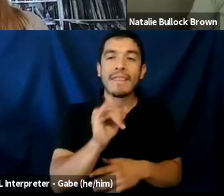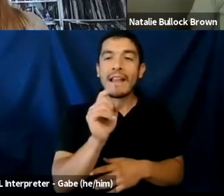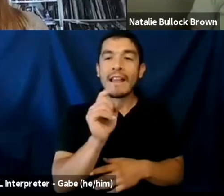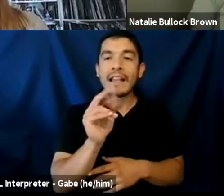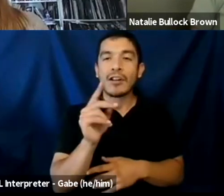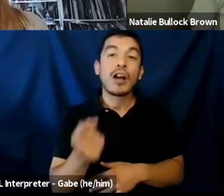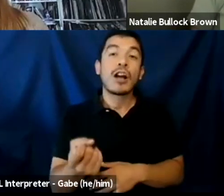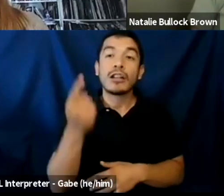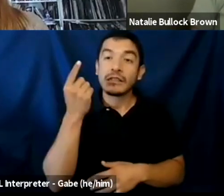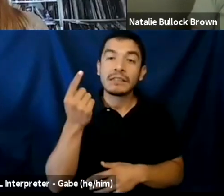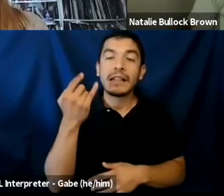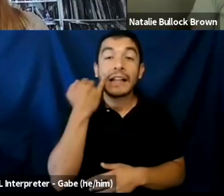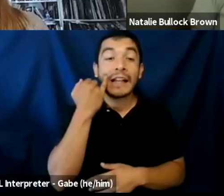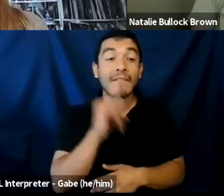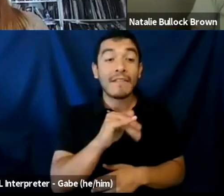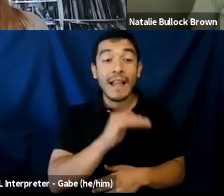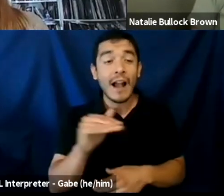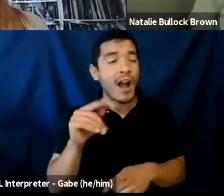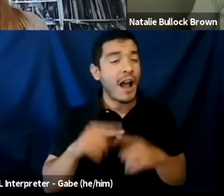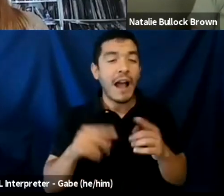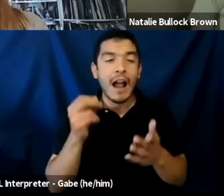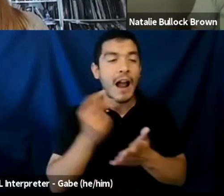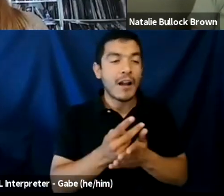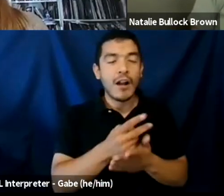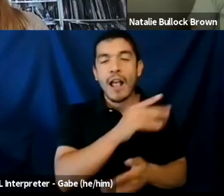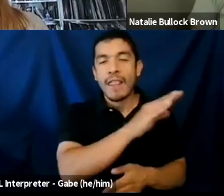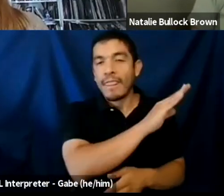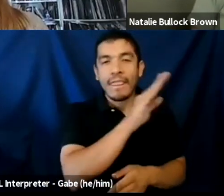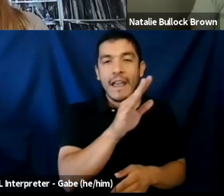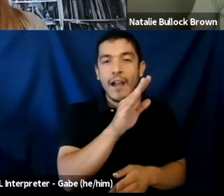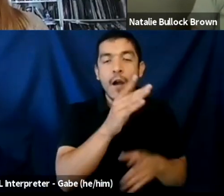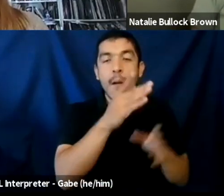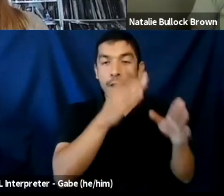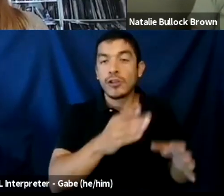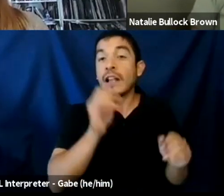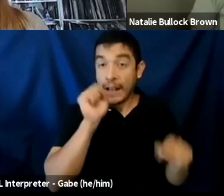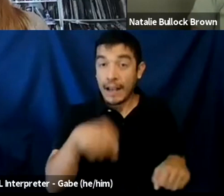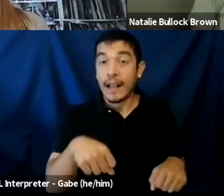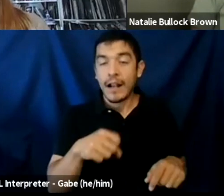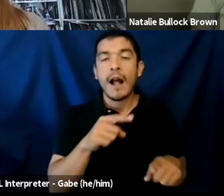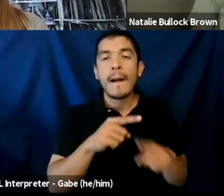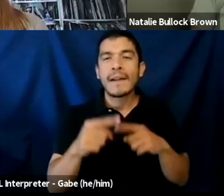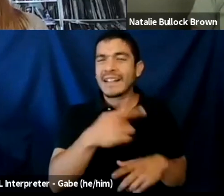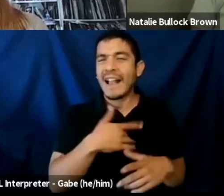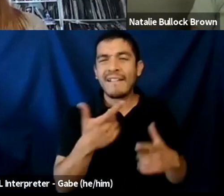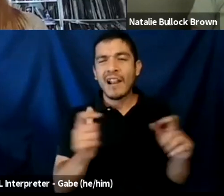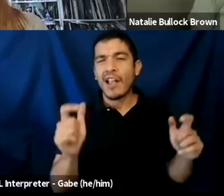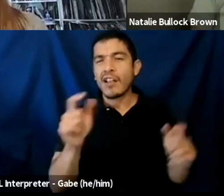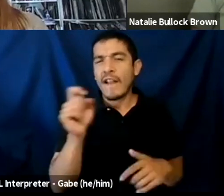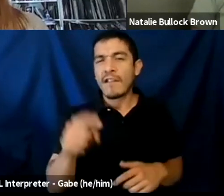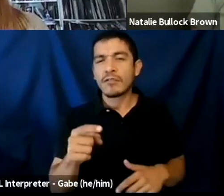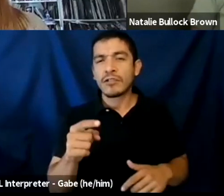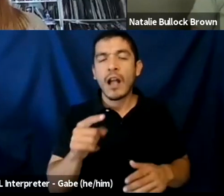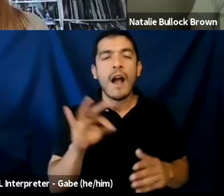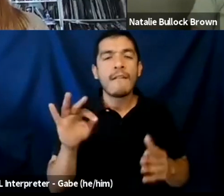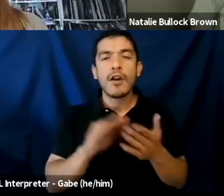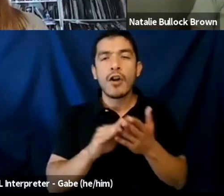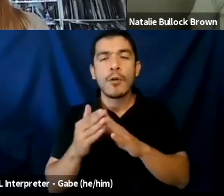is that the child can consent, the guardian can consent, but then there's this larger question of sort of community pressure to talk.